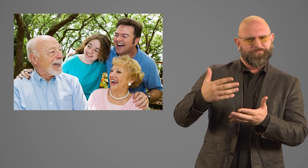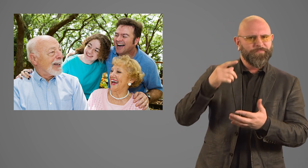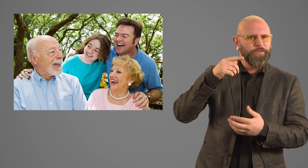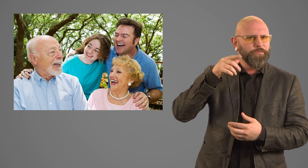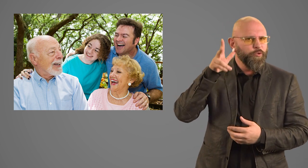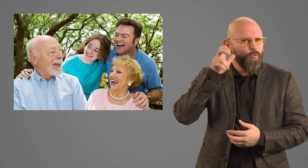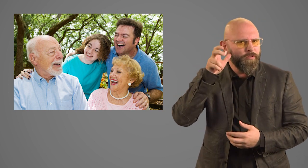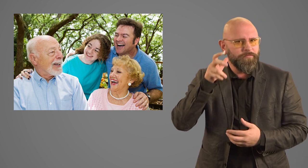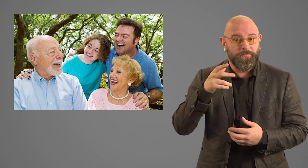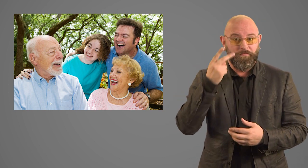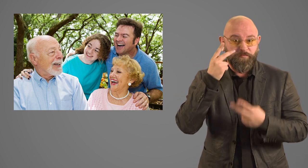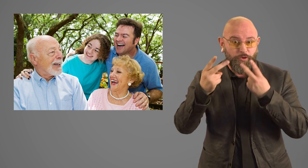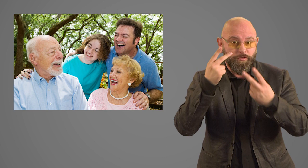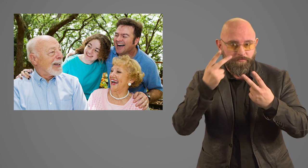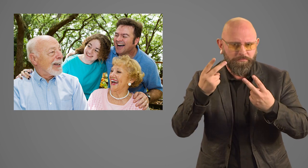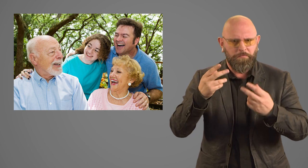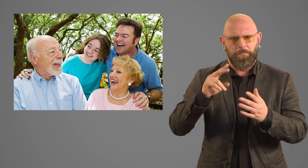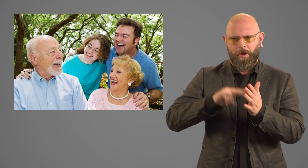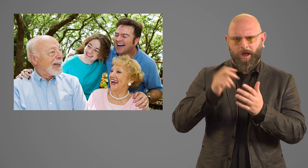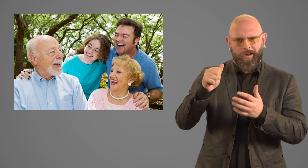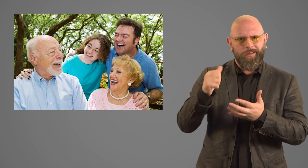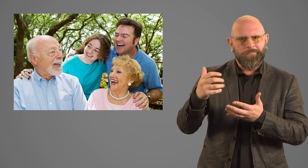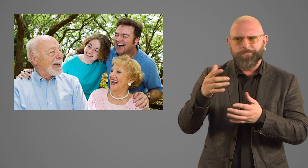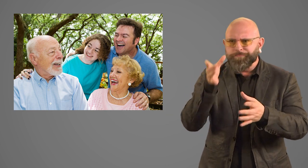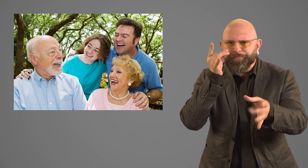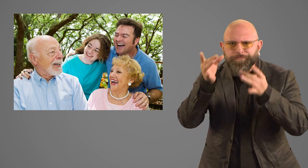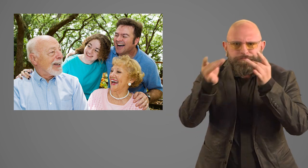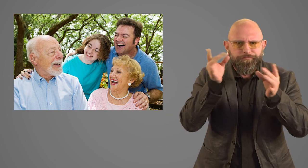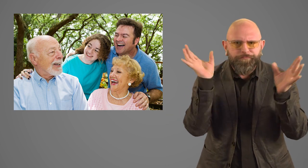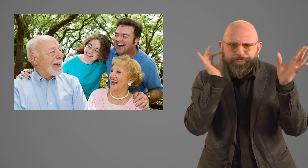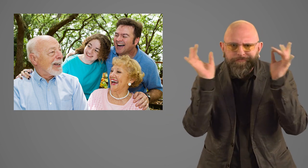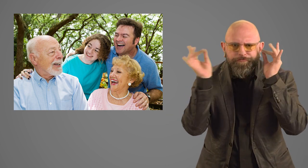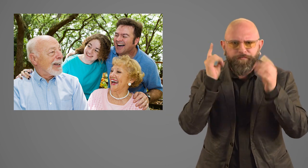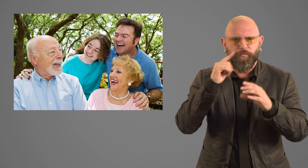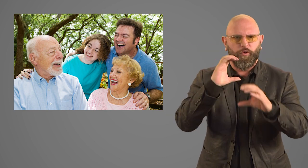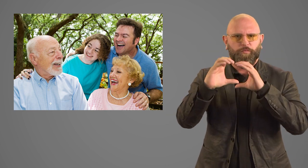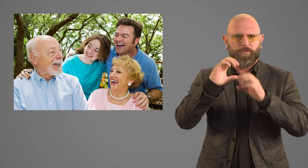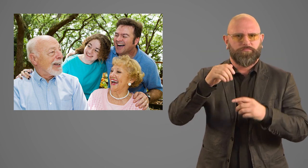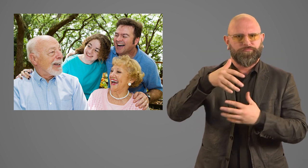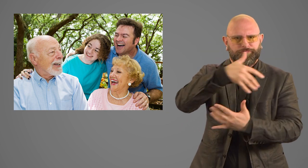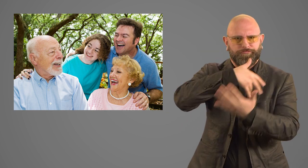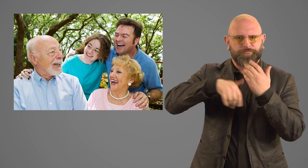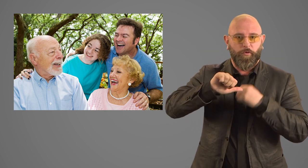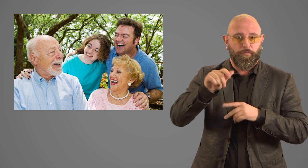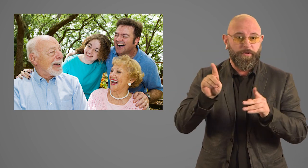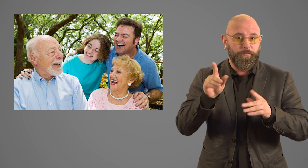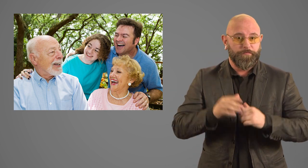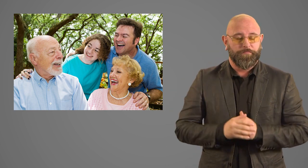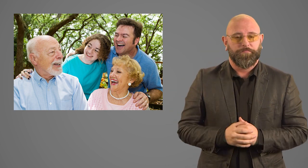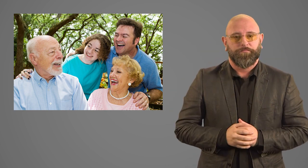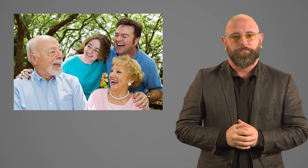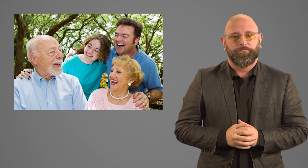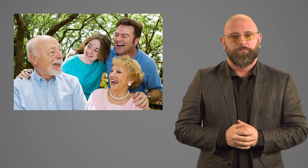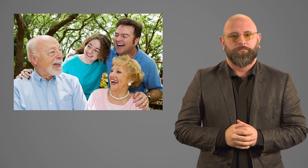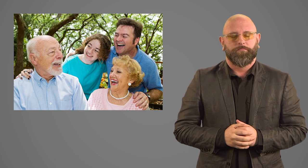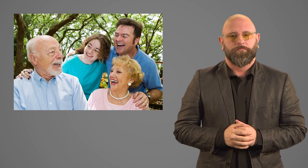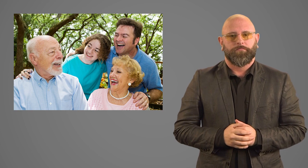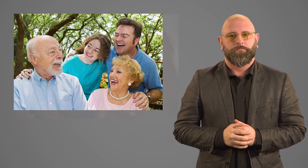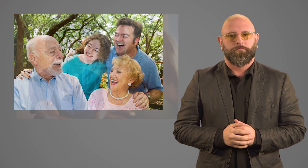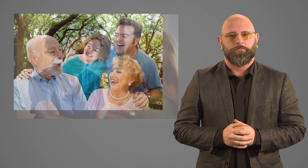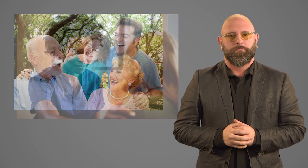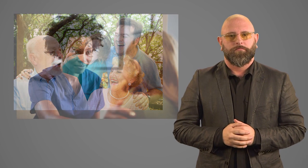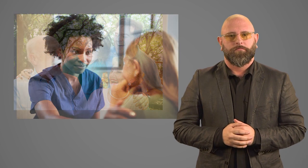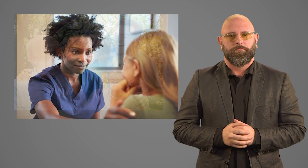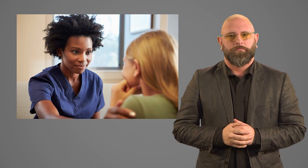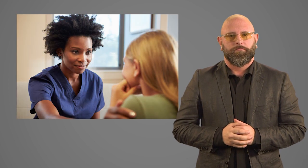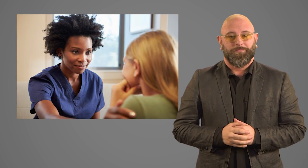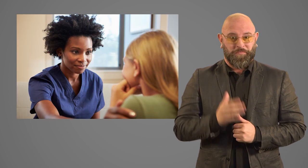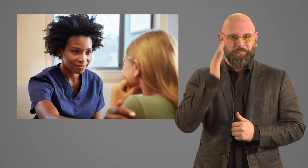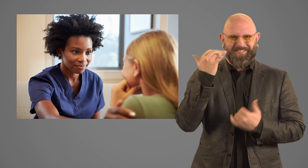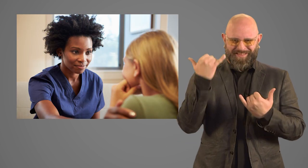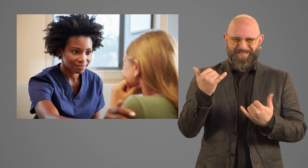that they can use to gather information and communicate with other people.